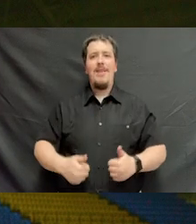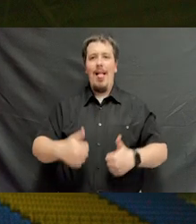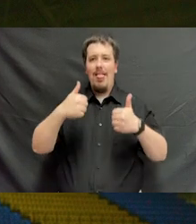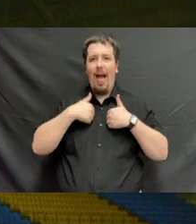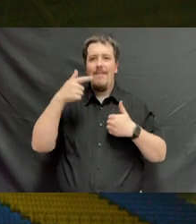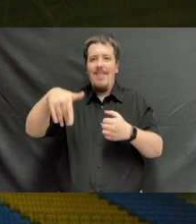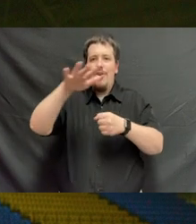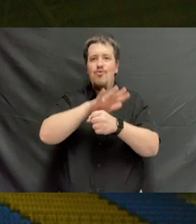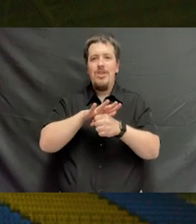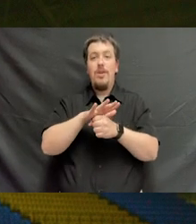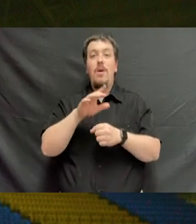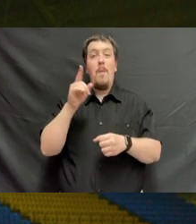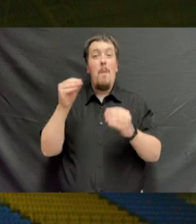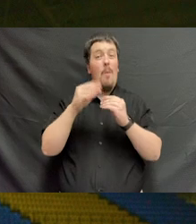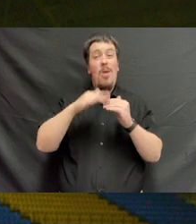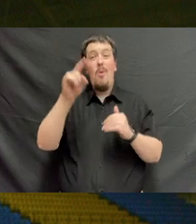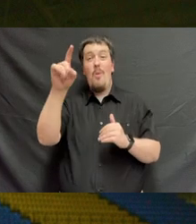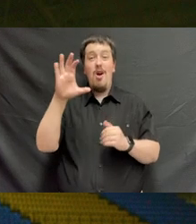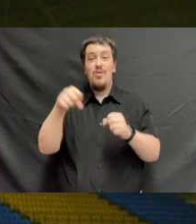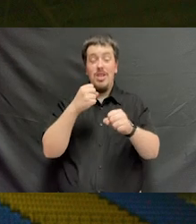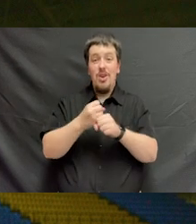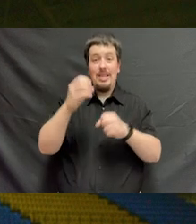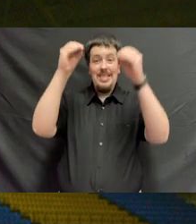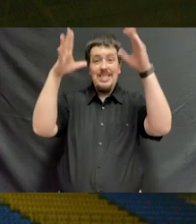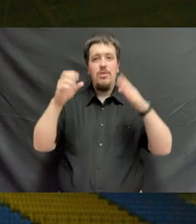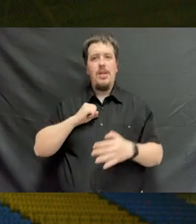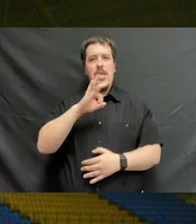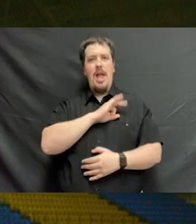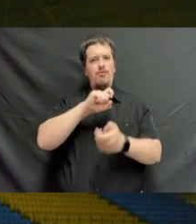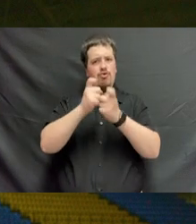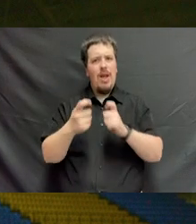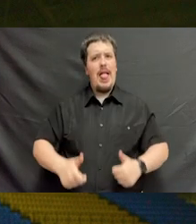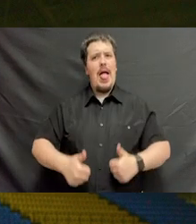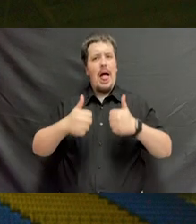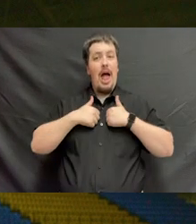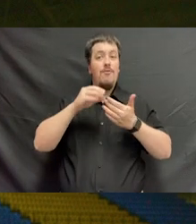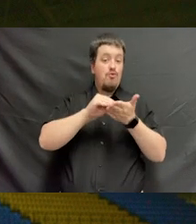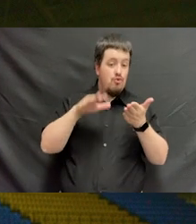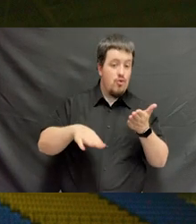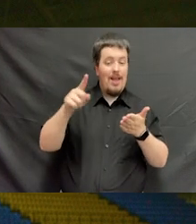For more than 100 years, our faculty and staff have transformed the lives of both our students and the region as a whole.